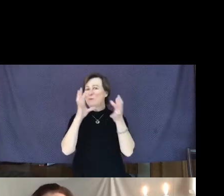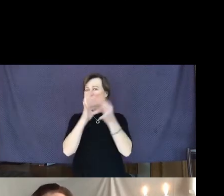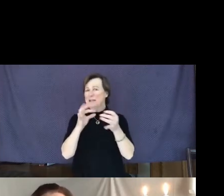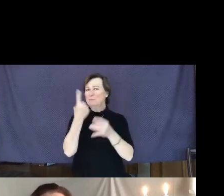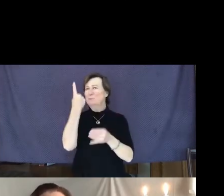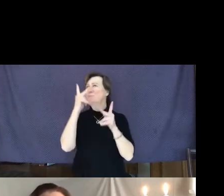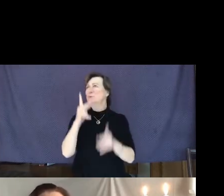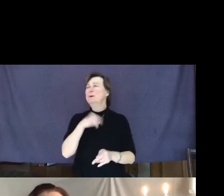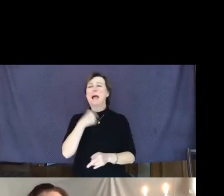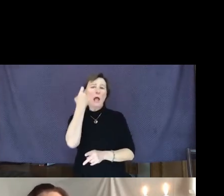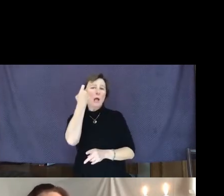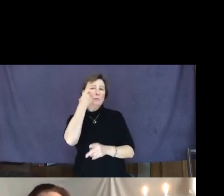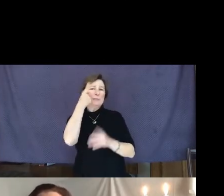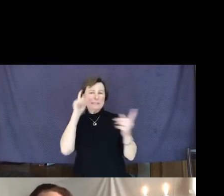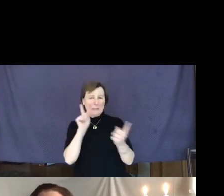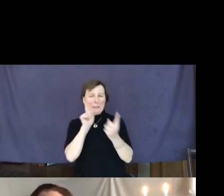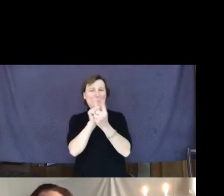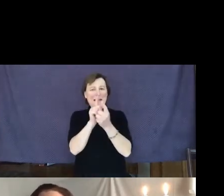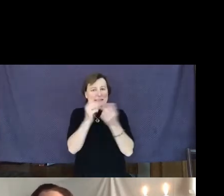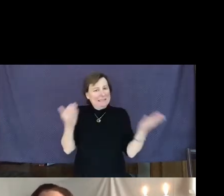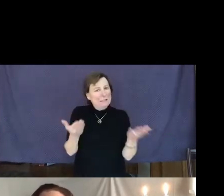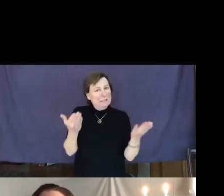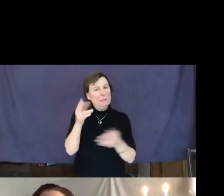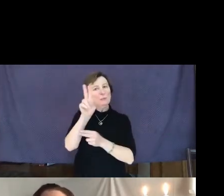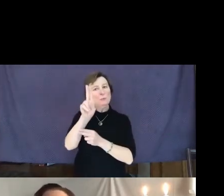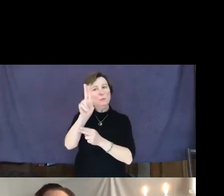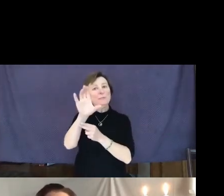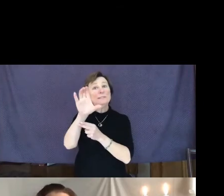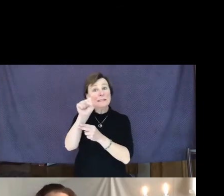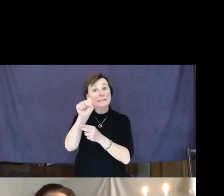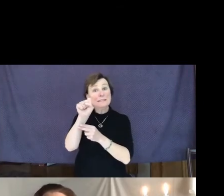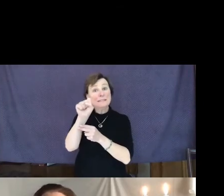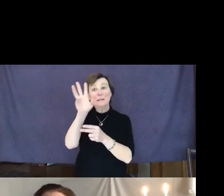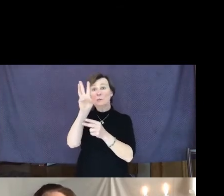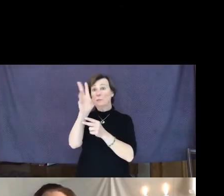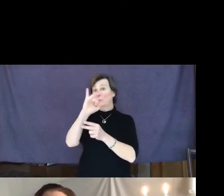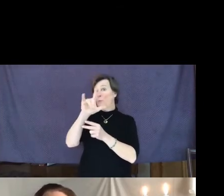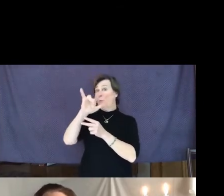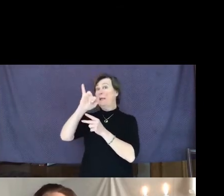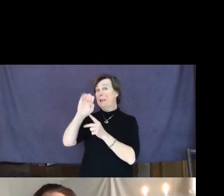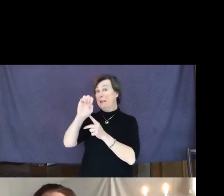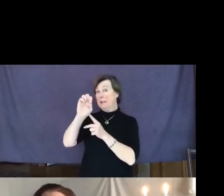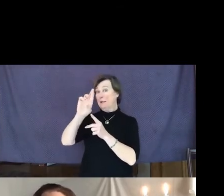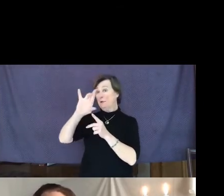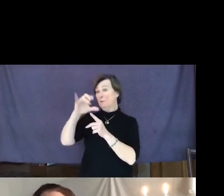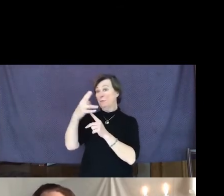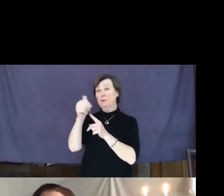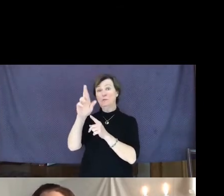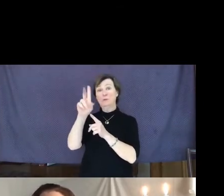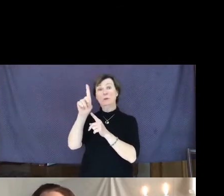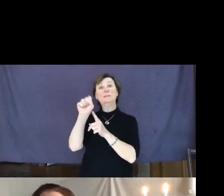here at UUCS. Willie Richardson is president of the Oregon Black